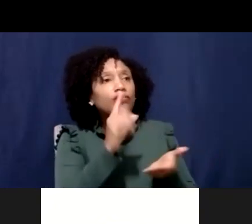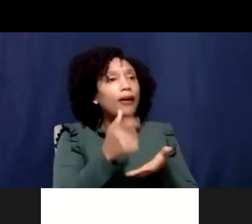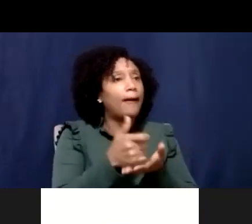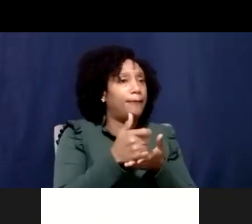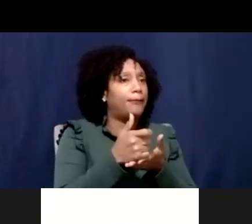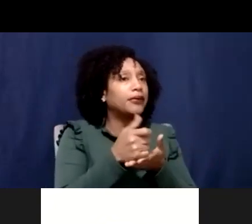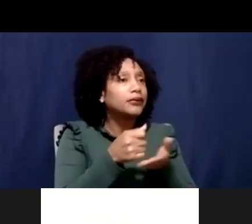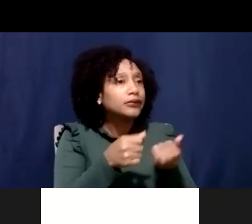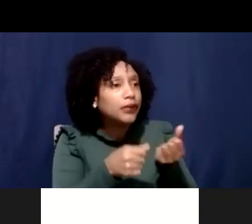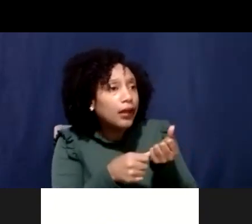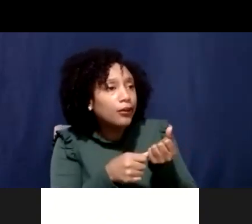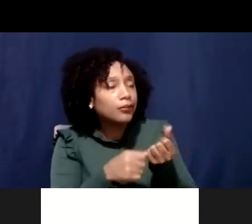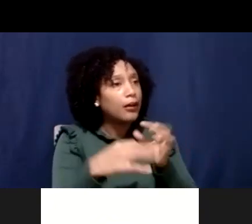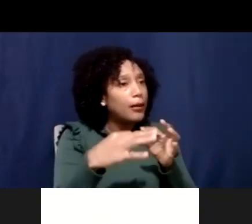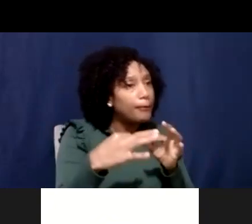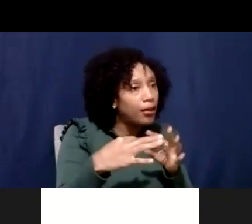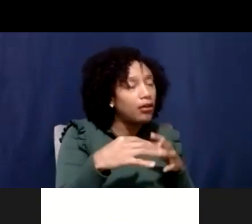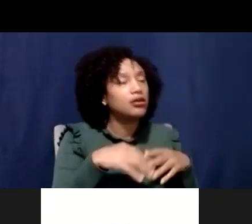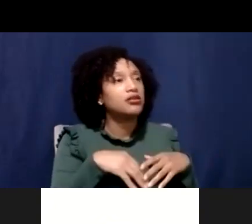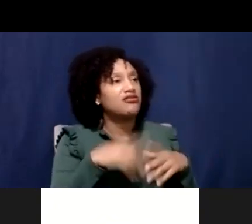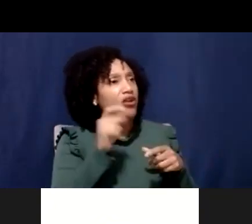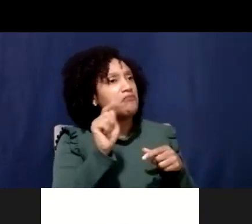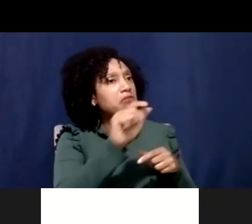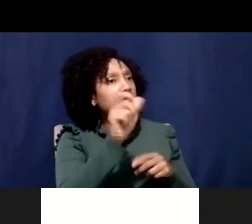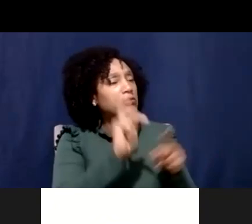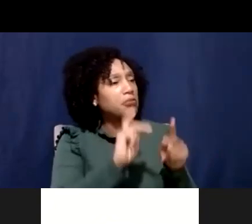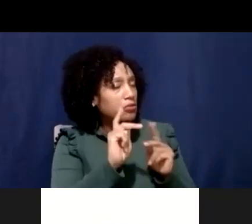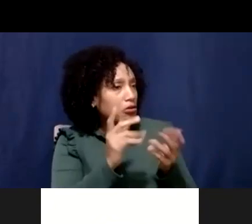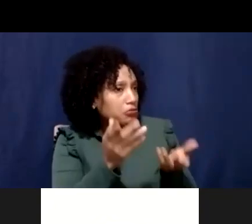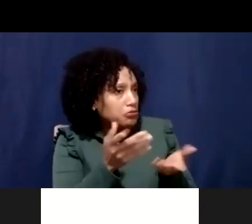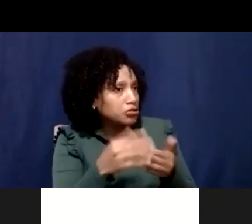help, input from others to lead your art endeavor.